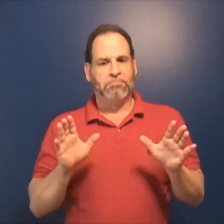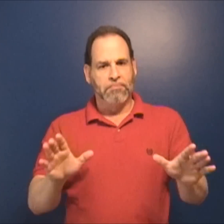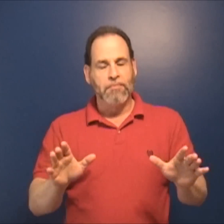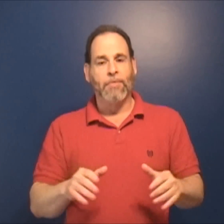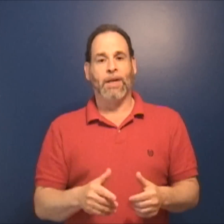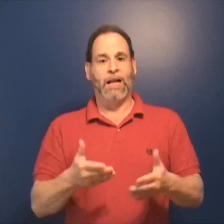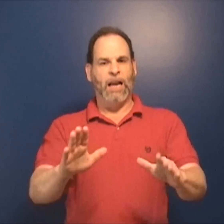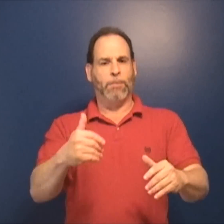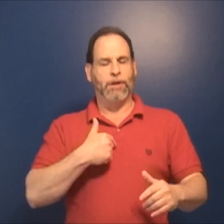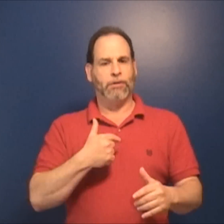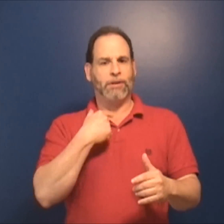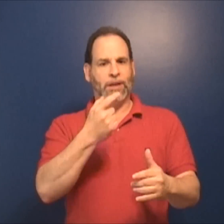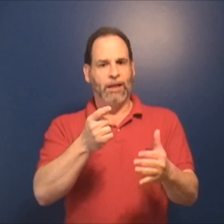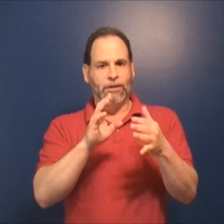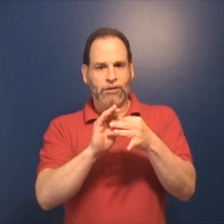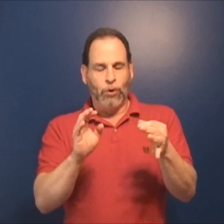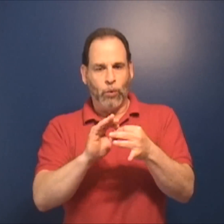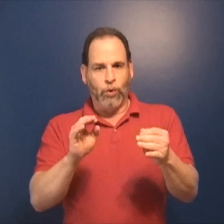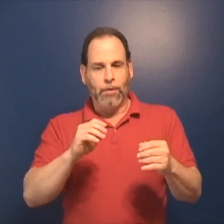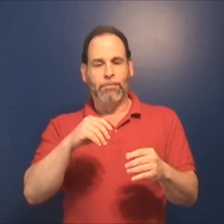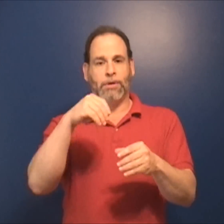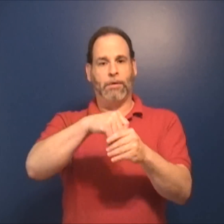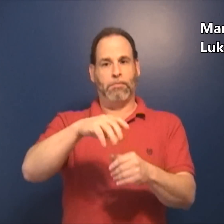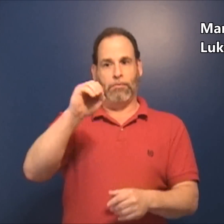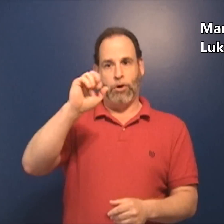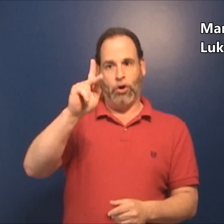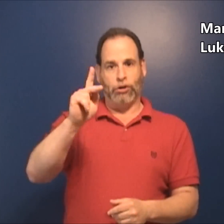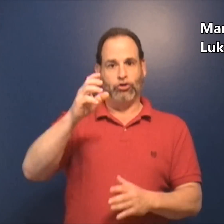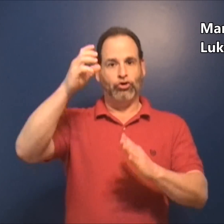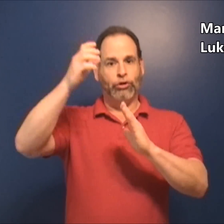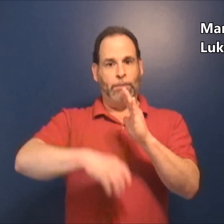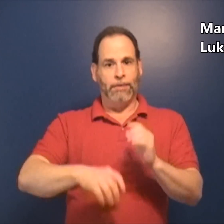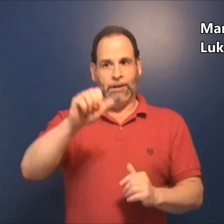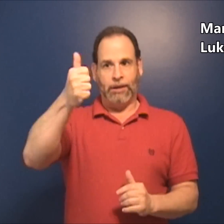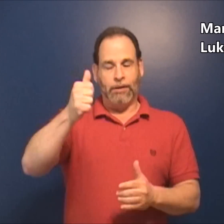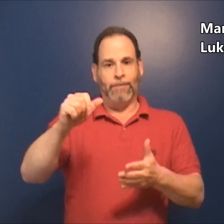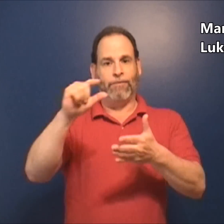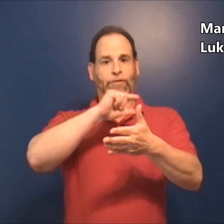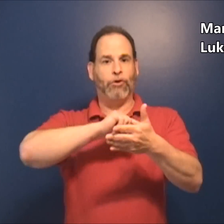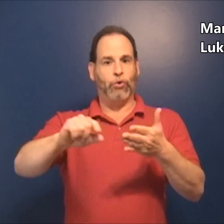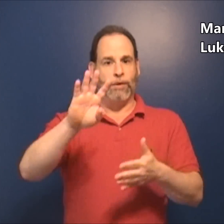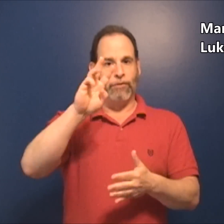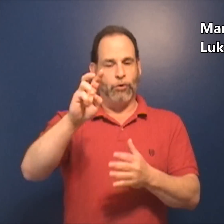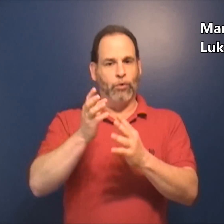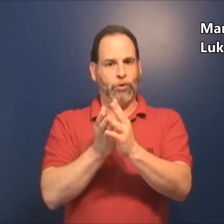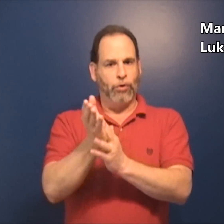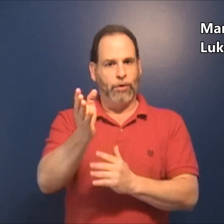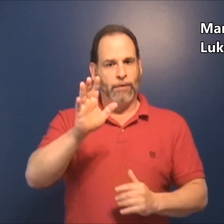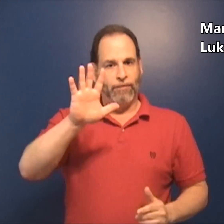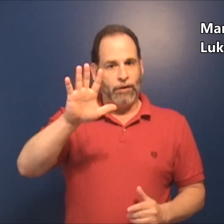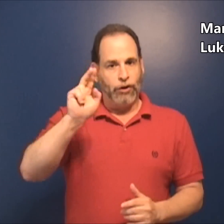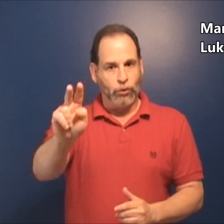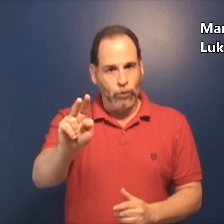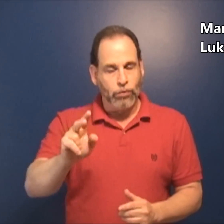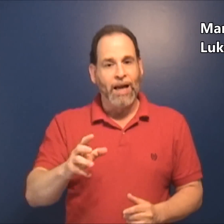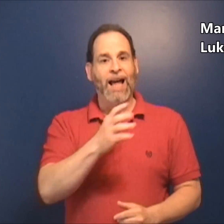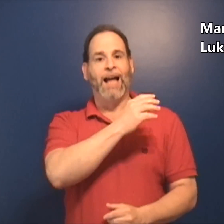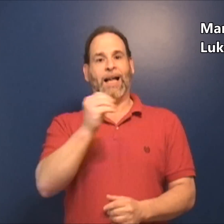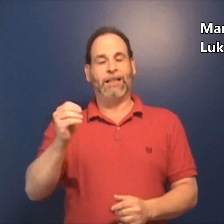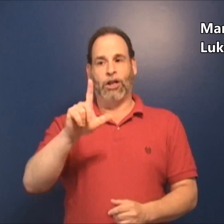Let me tell you a story in Mark 10:46-52 and Luke 18:35-43 about second blind man meeting Jesus.